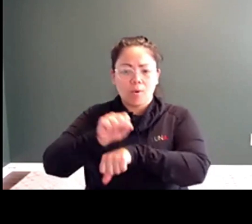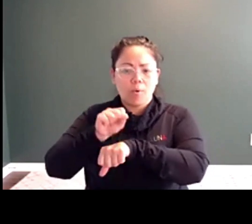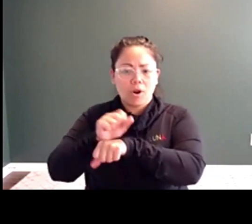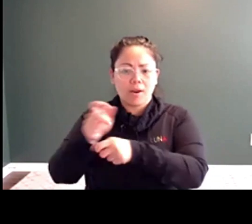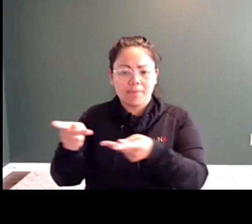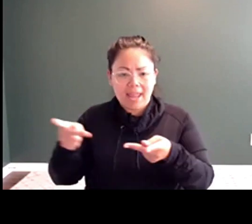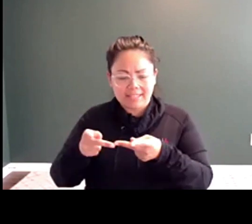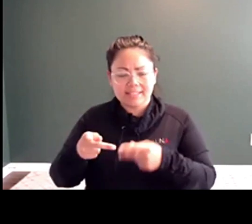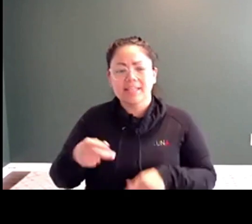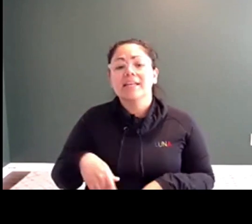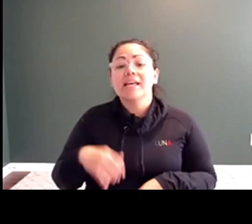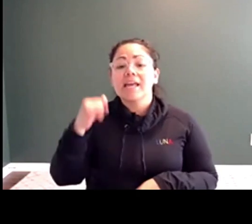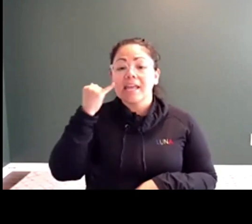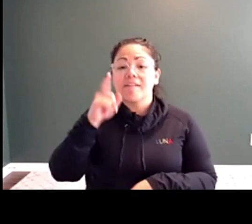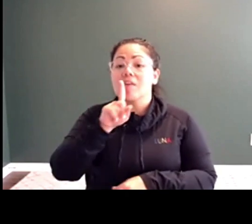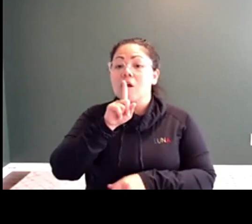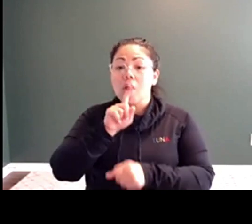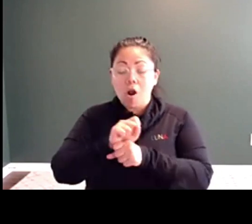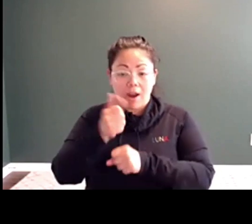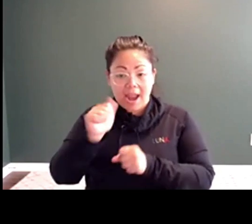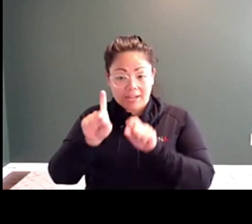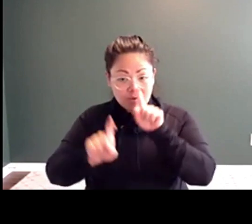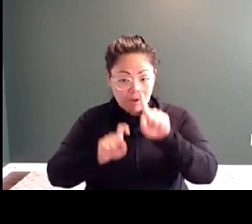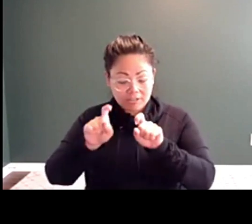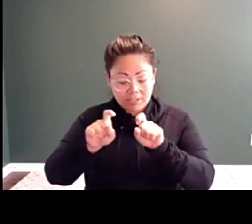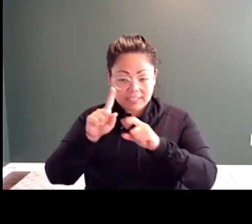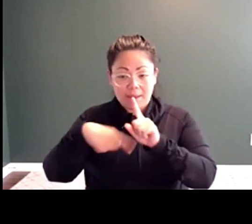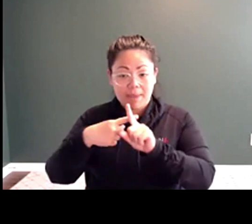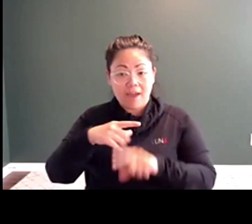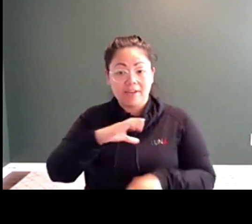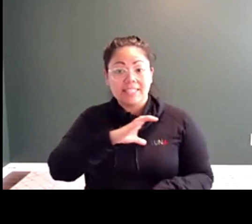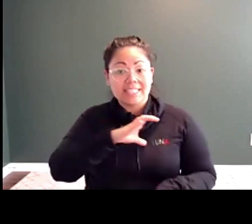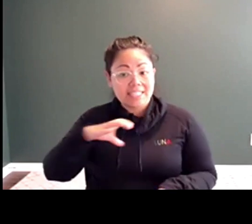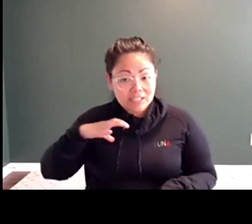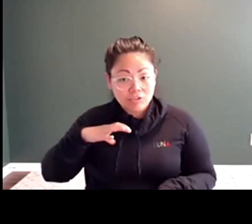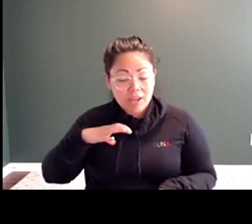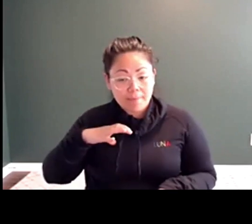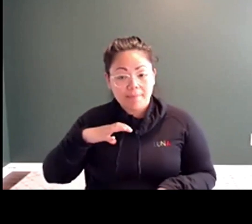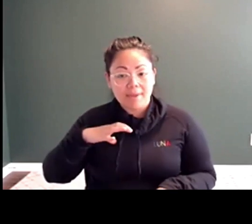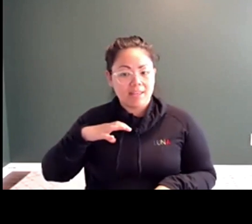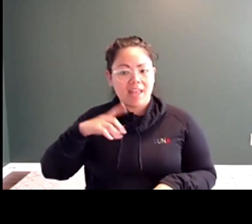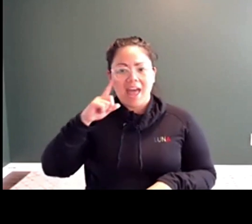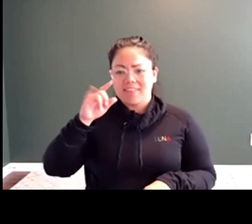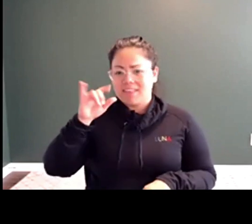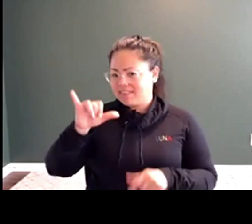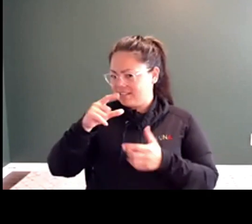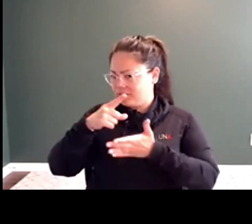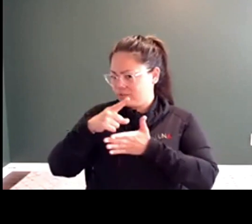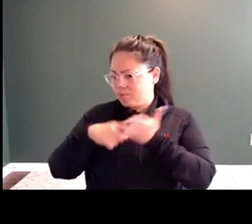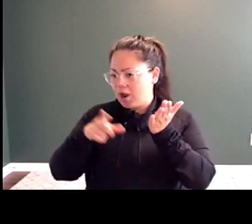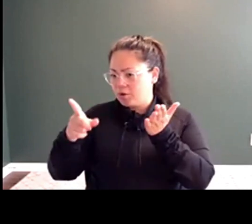If there are questions, I would say this. If there are questions about citizenship status, and I think this is what this person's getting at,